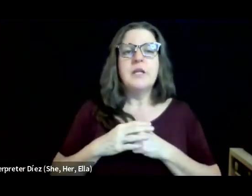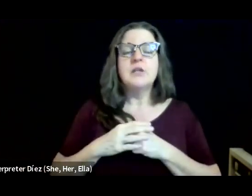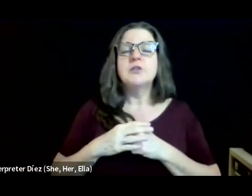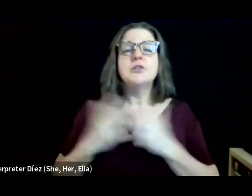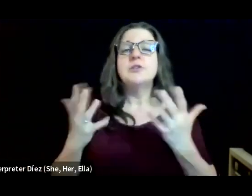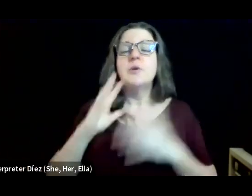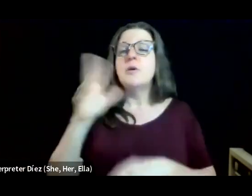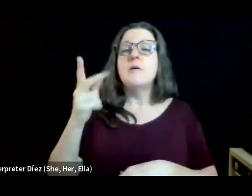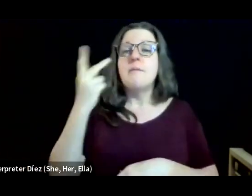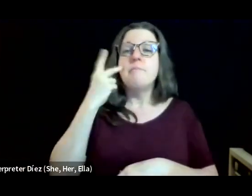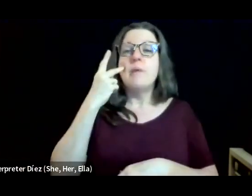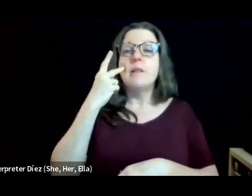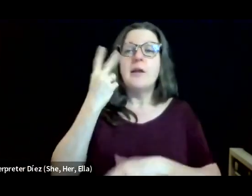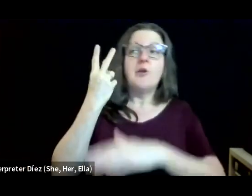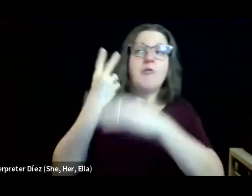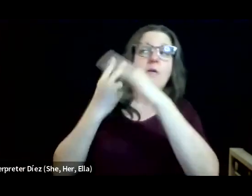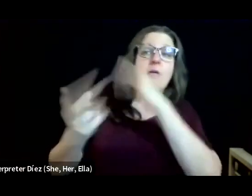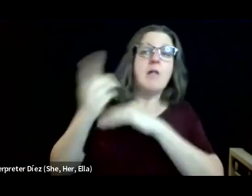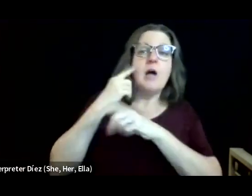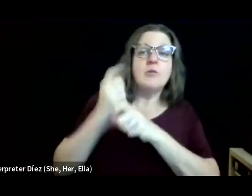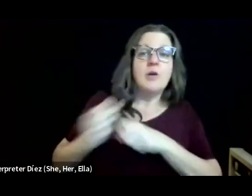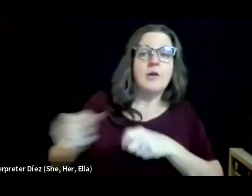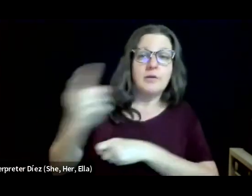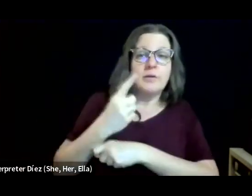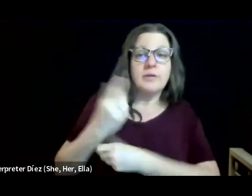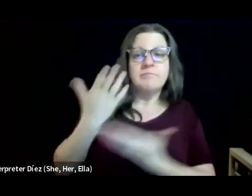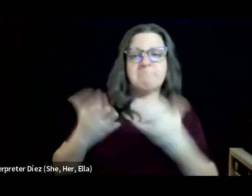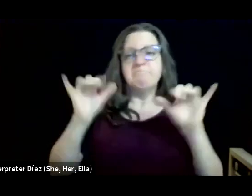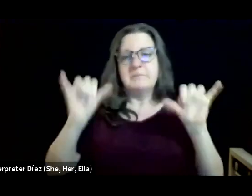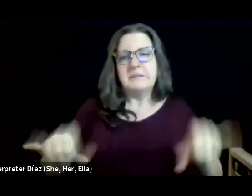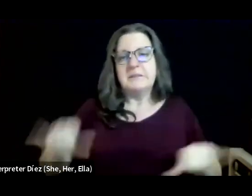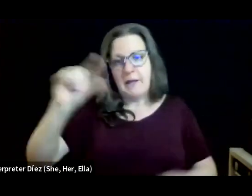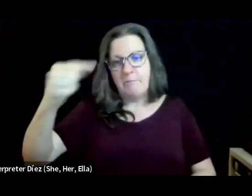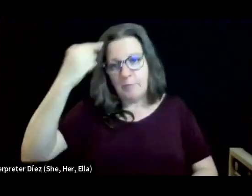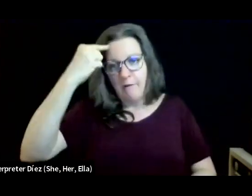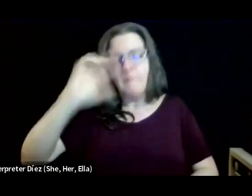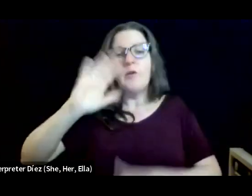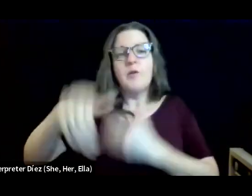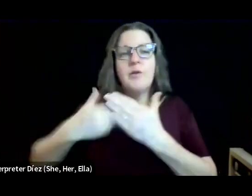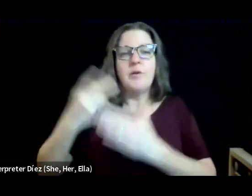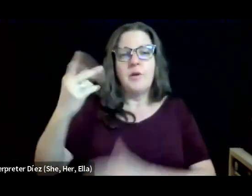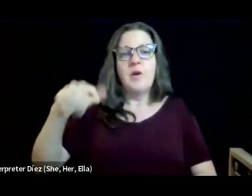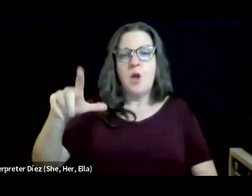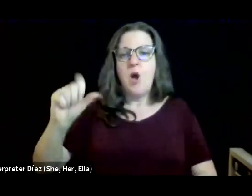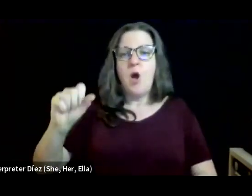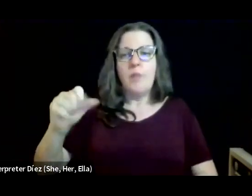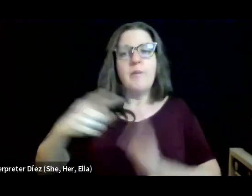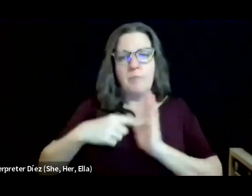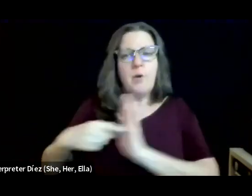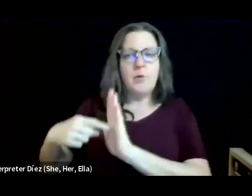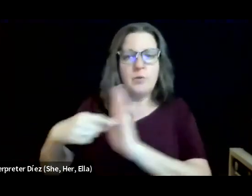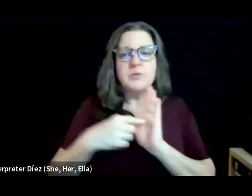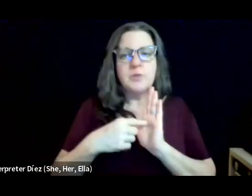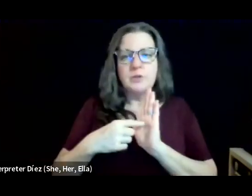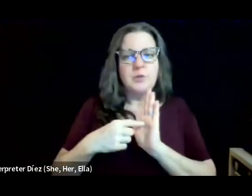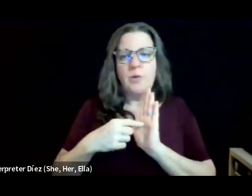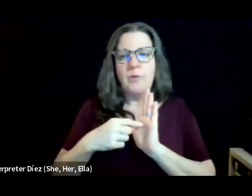We're very likely going to have the same Governor. All the polls are posting or-or showing that- that's not going to change.